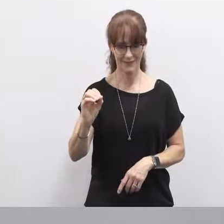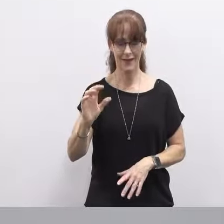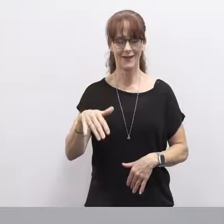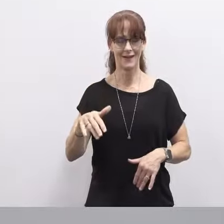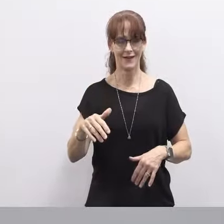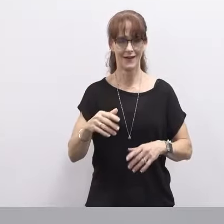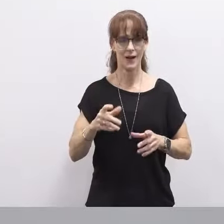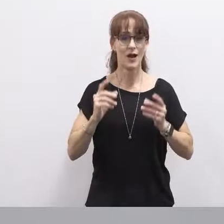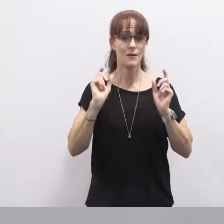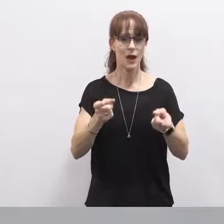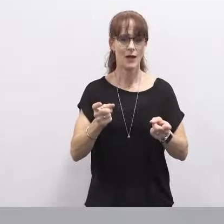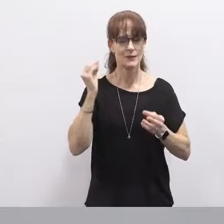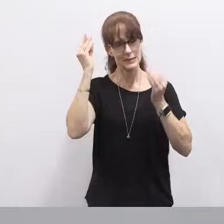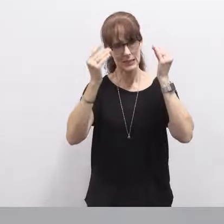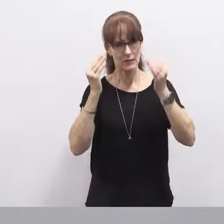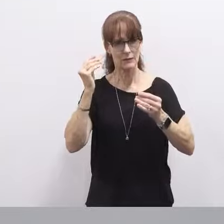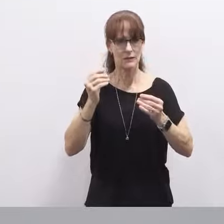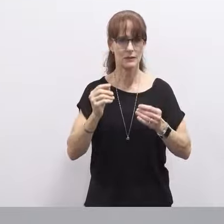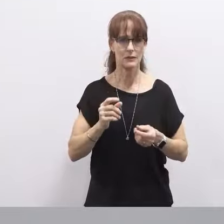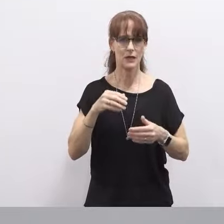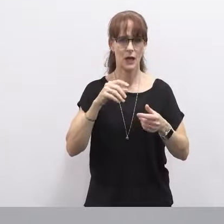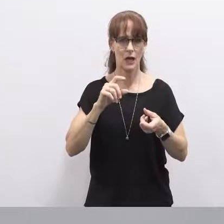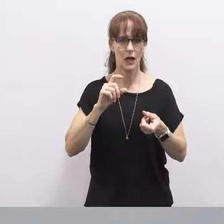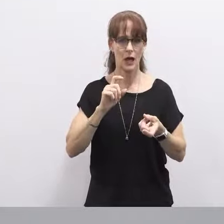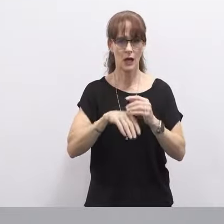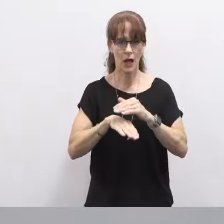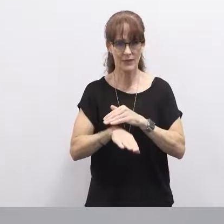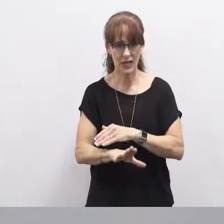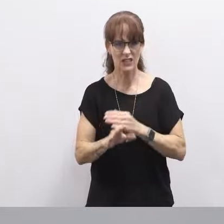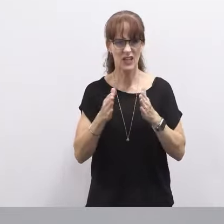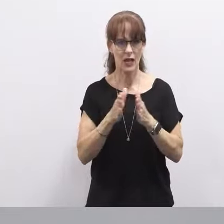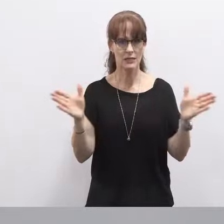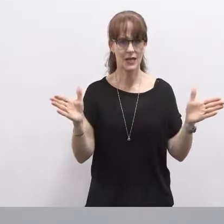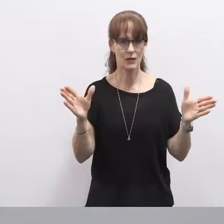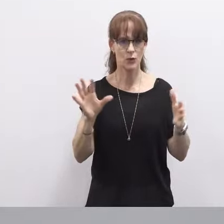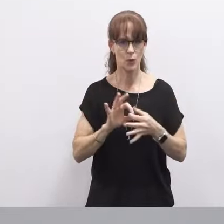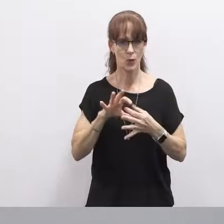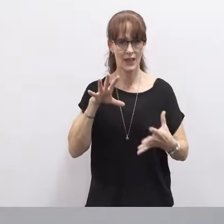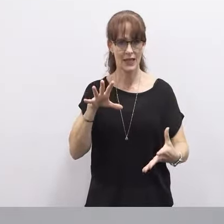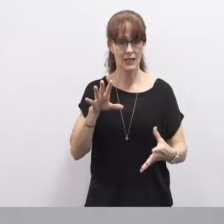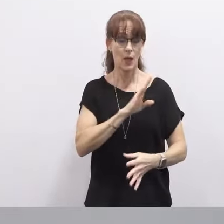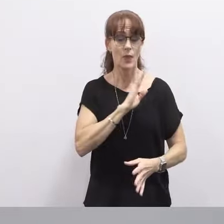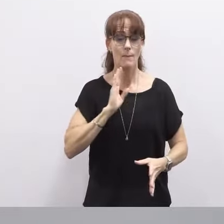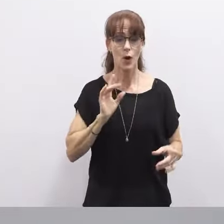providing consideration accommodations and a general release. The board also voted to approve